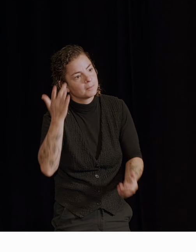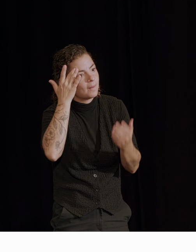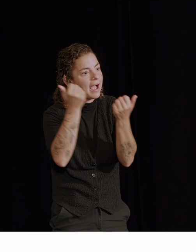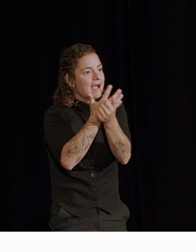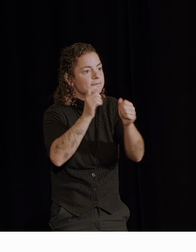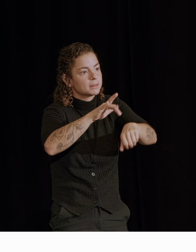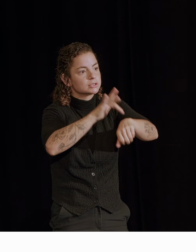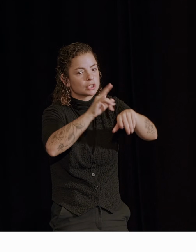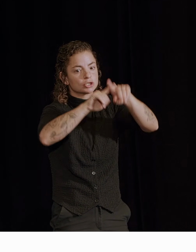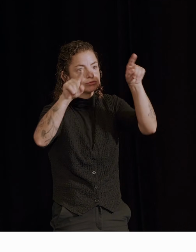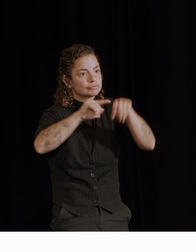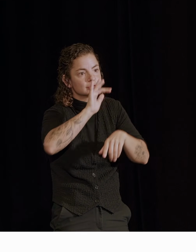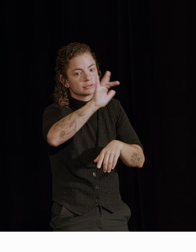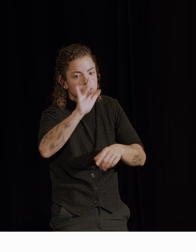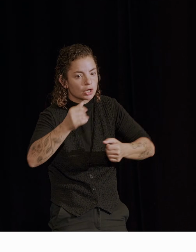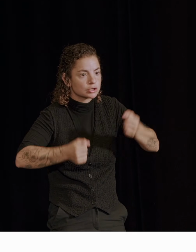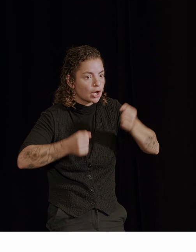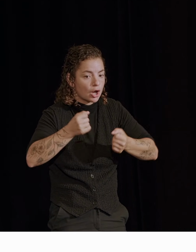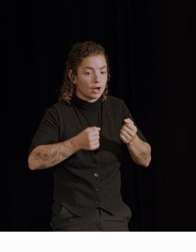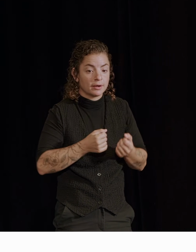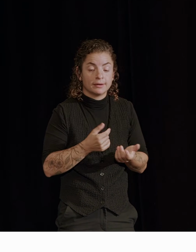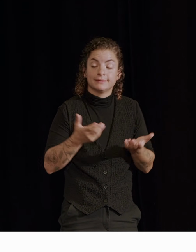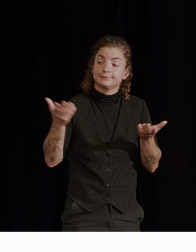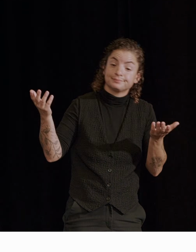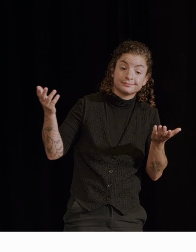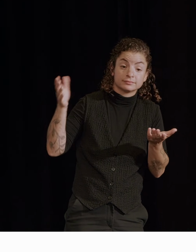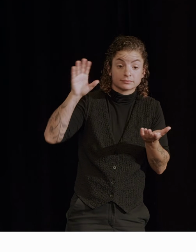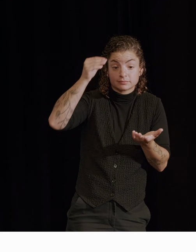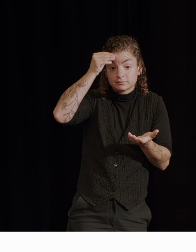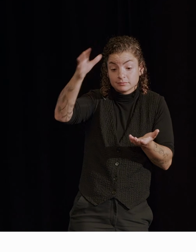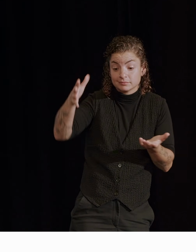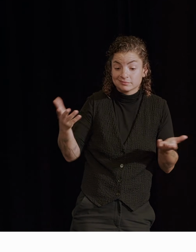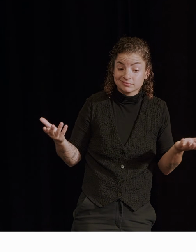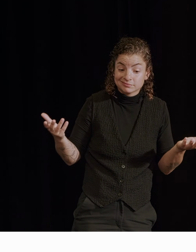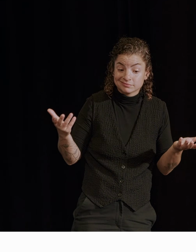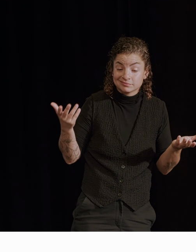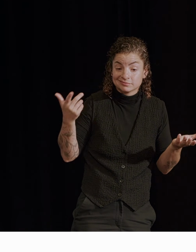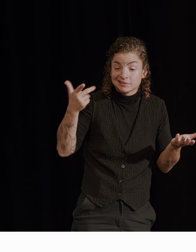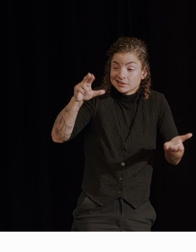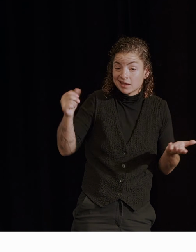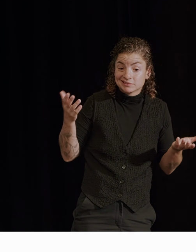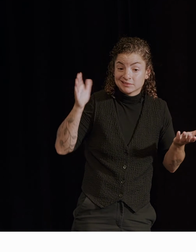They will retort back to me, well, Gus, blind people don't drive.